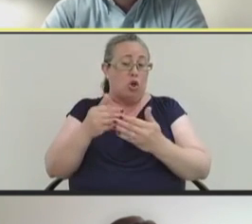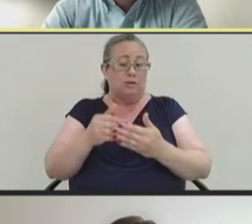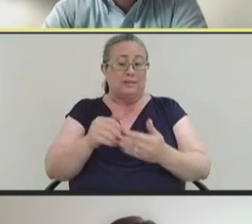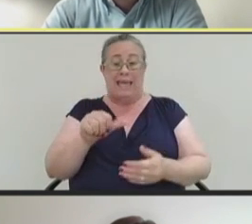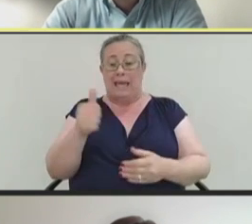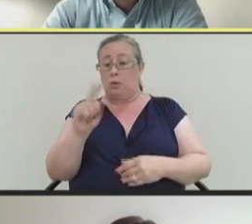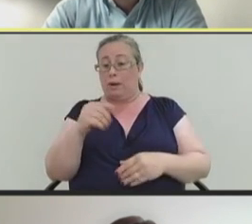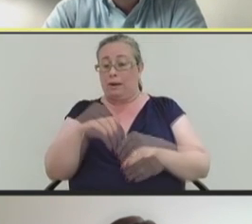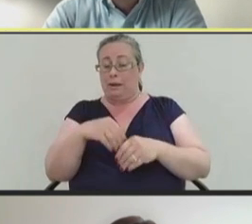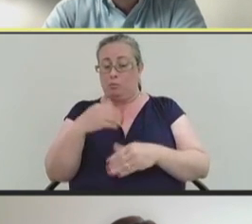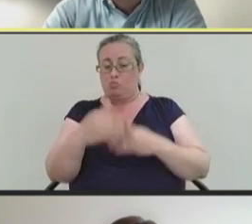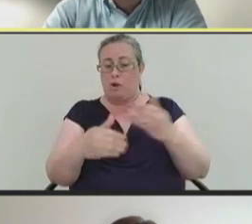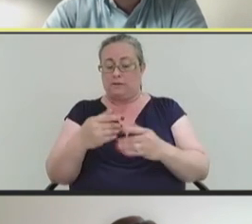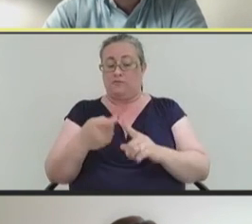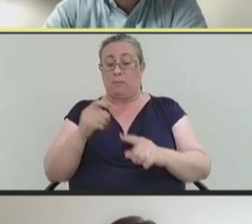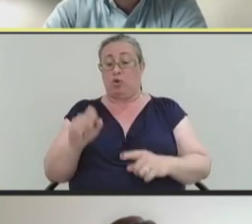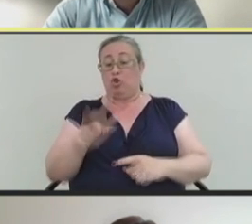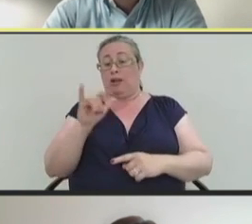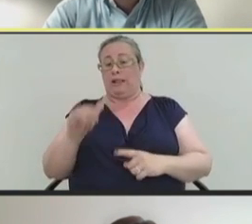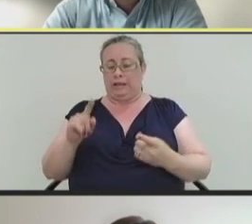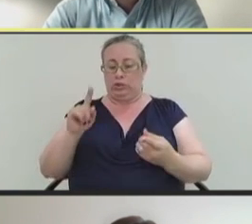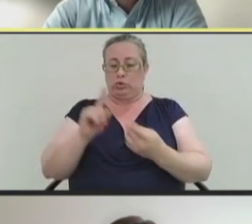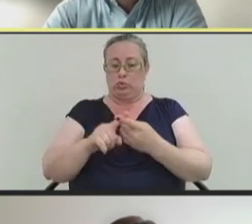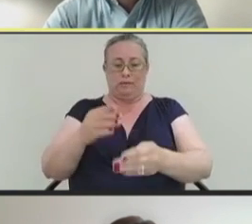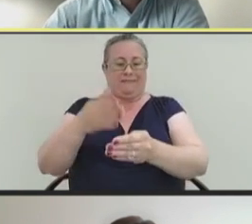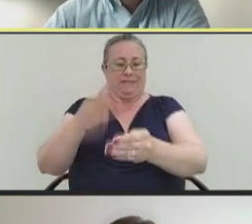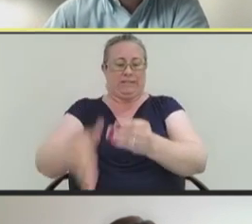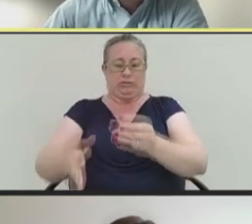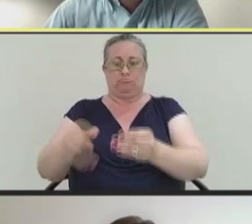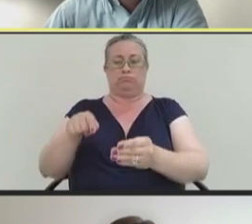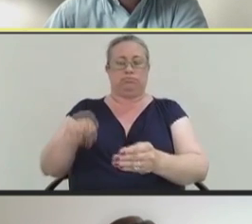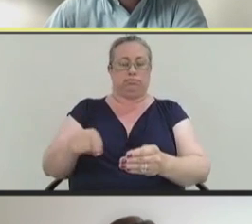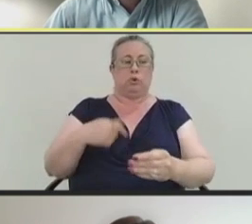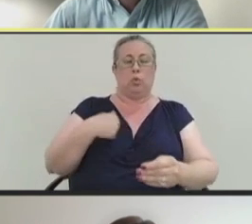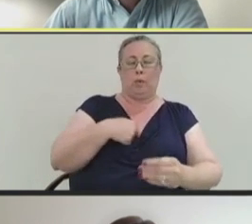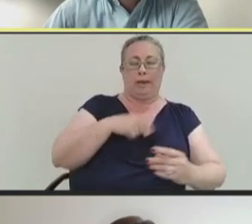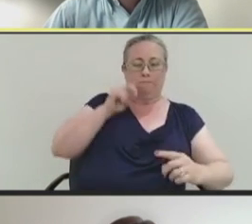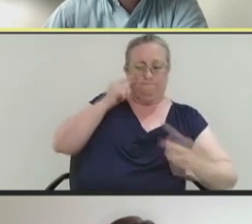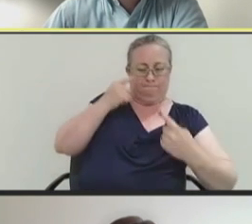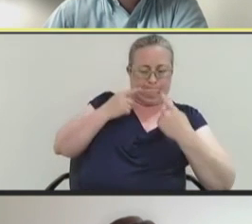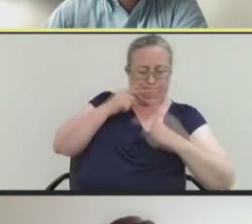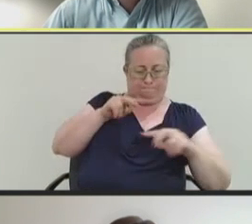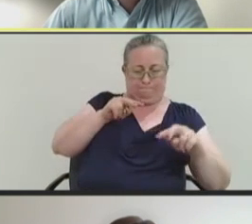from early stage down through fill-finished, that that's taken into careful consideration.